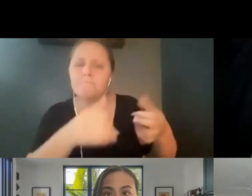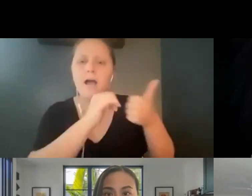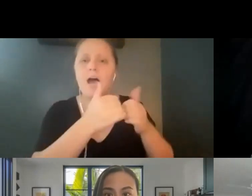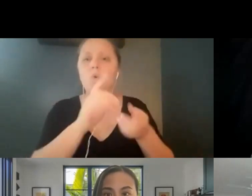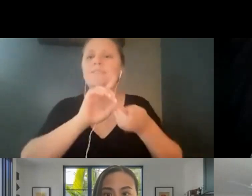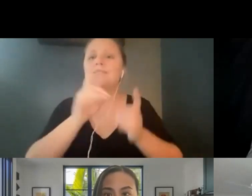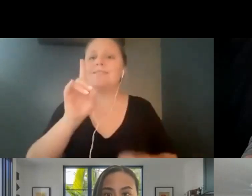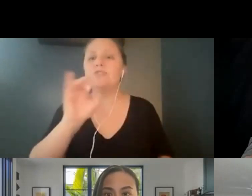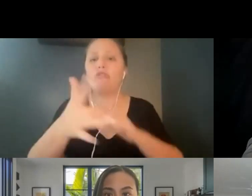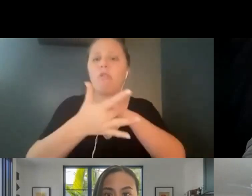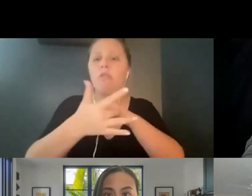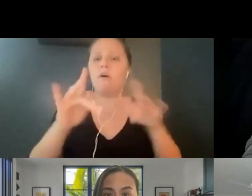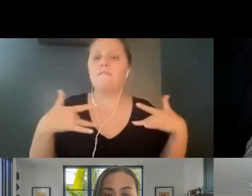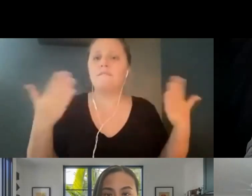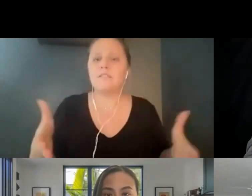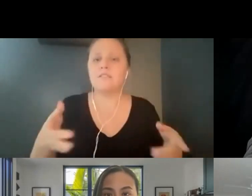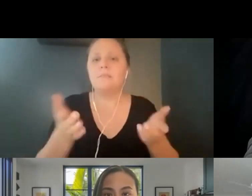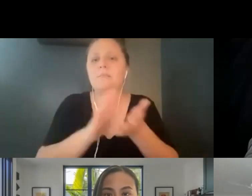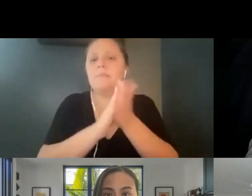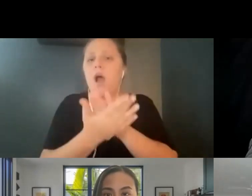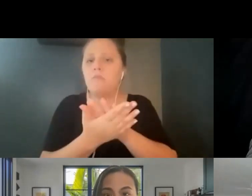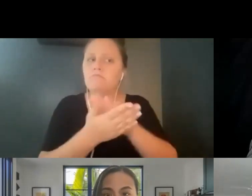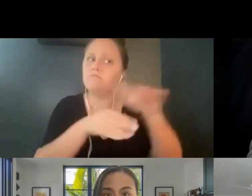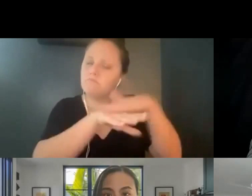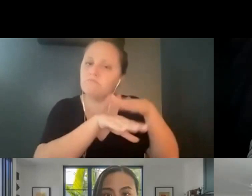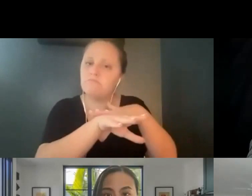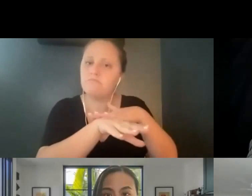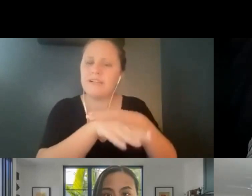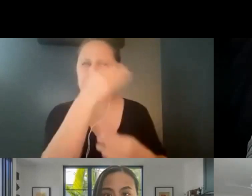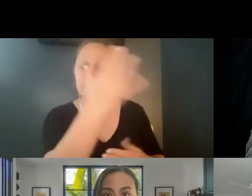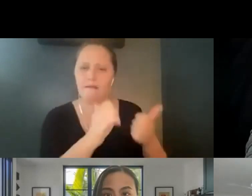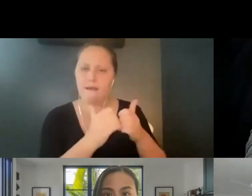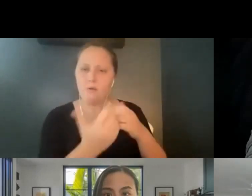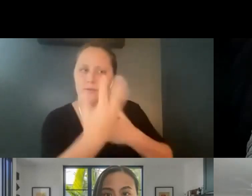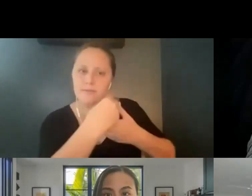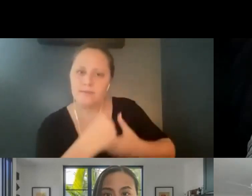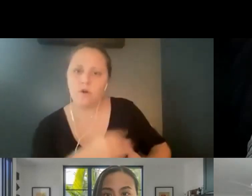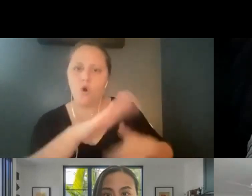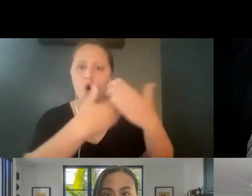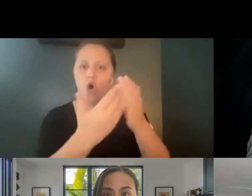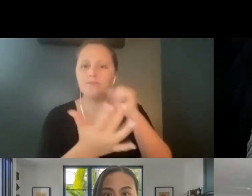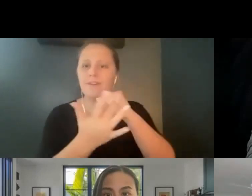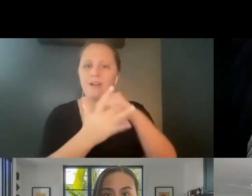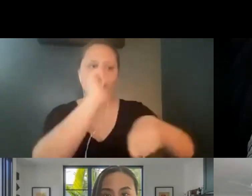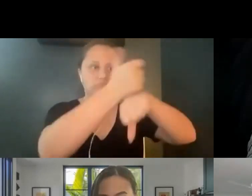by clearly stating and building in accessibility features and eliminating the need to request